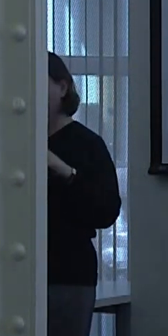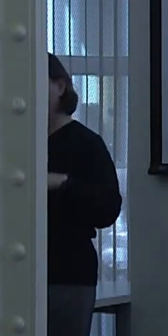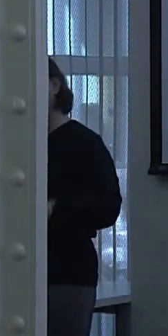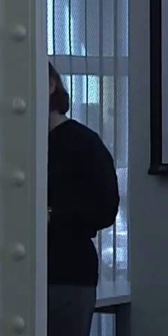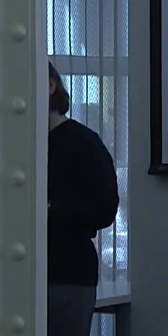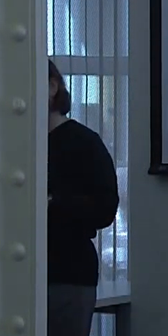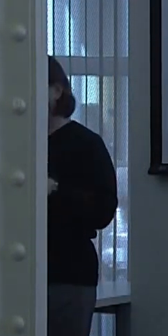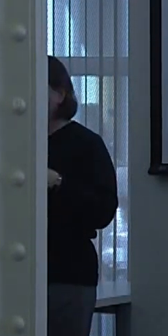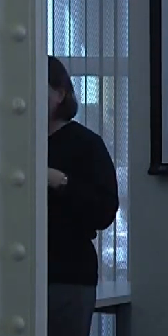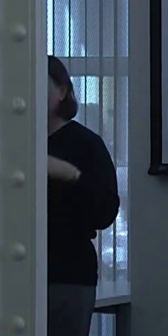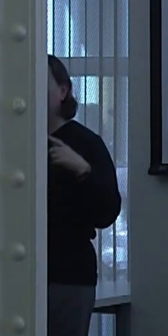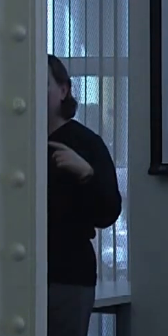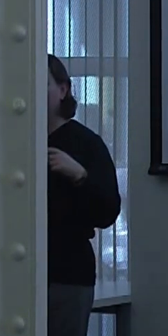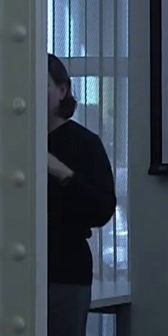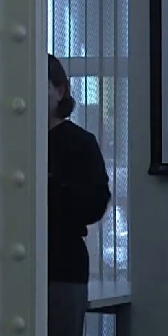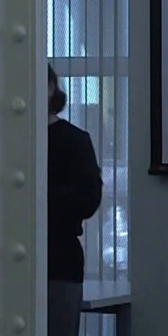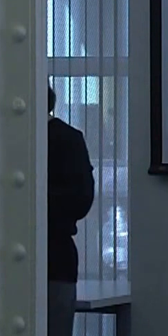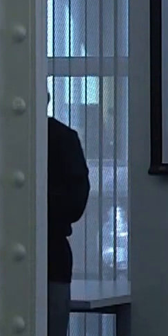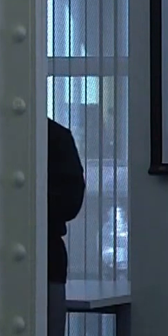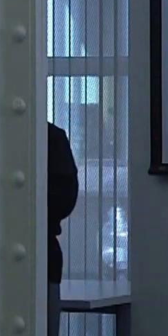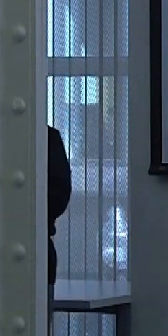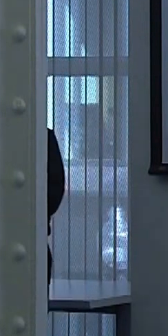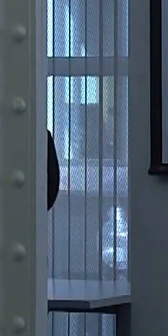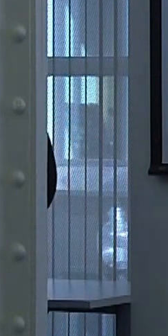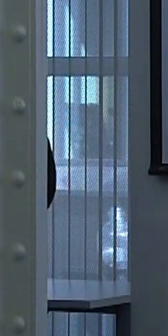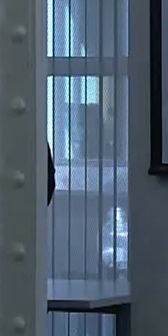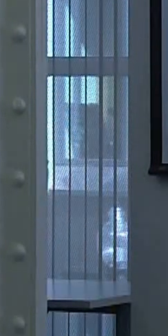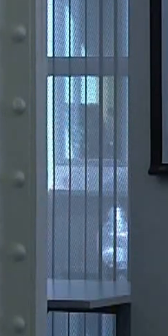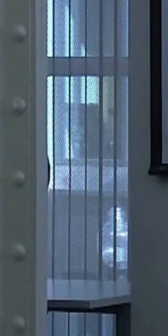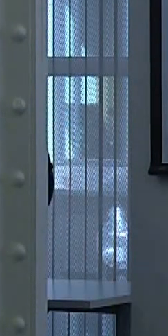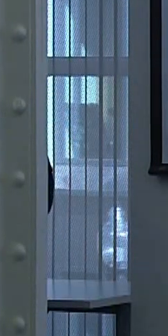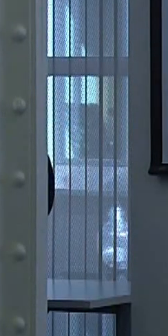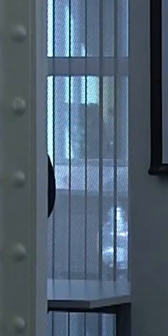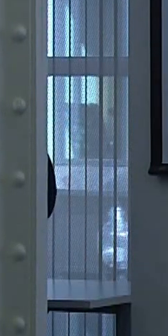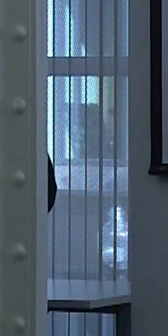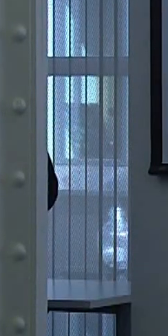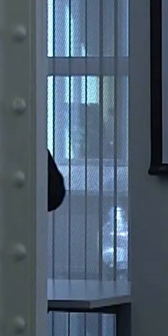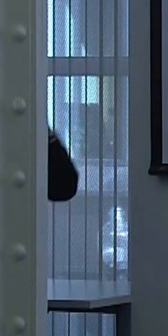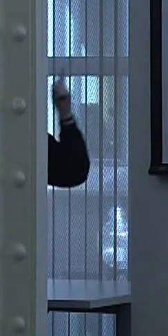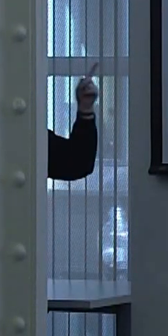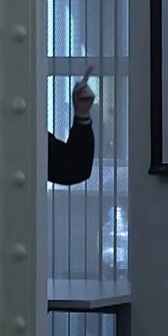with a kind of empowered fist right up against the Mexico border wall